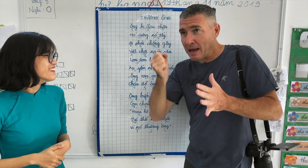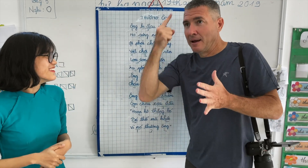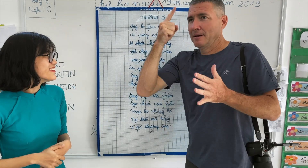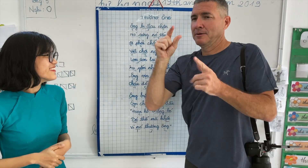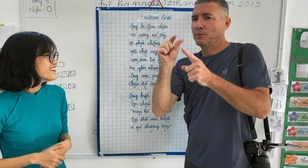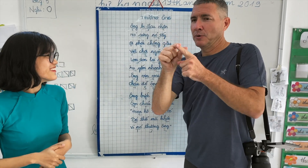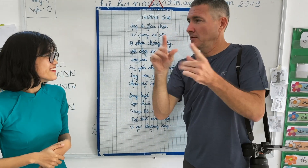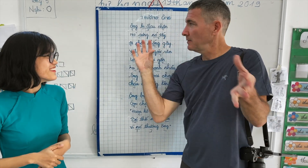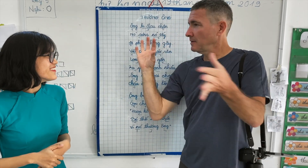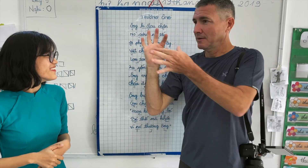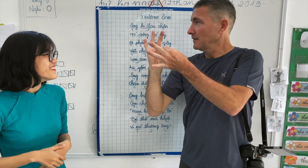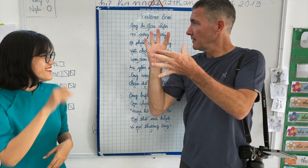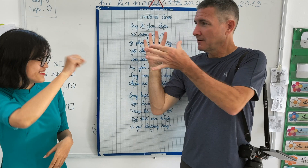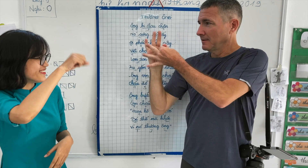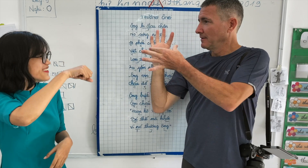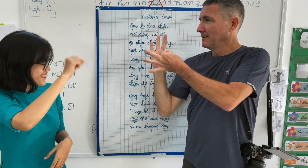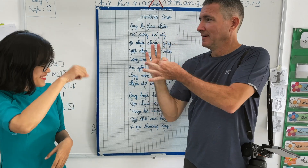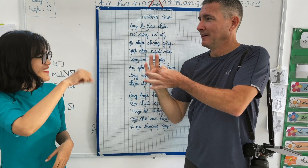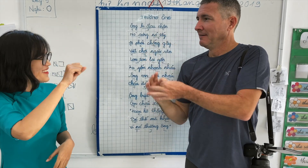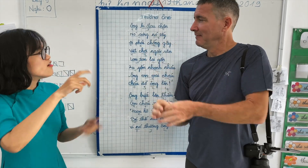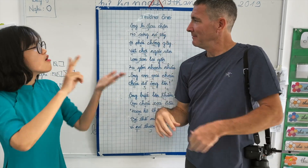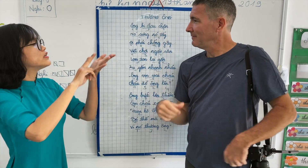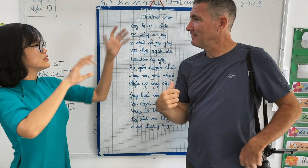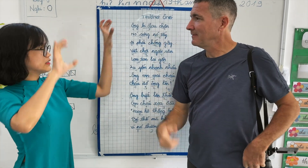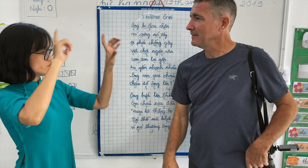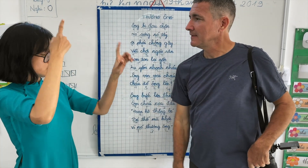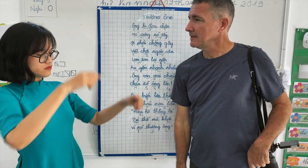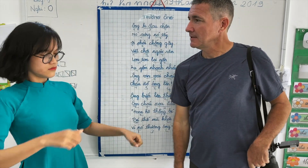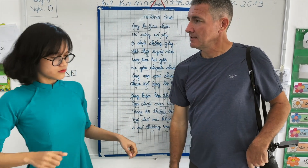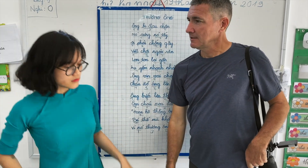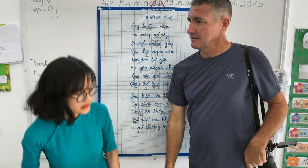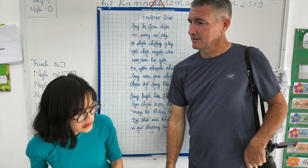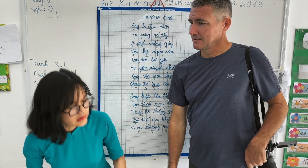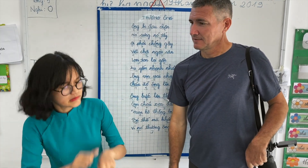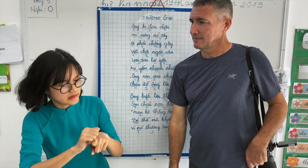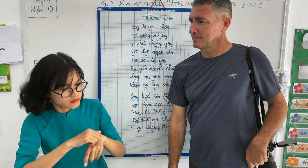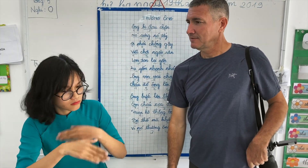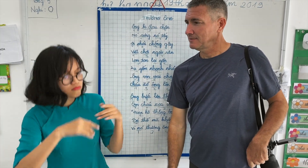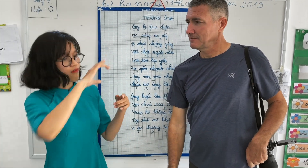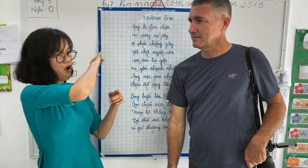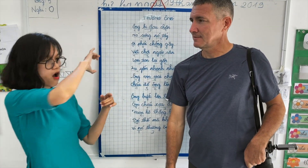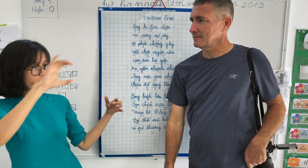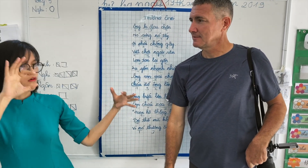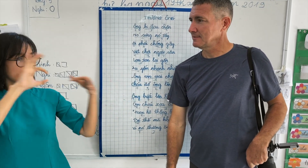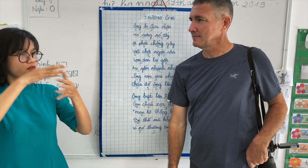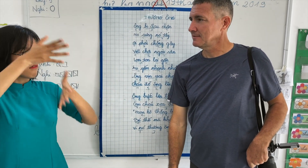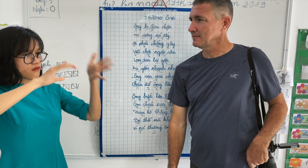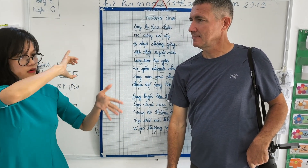Yes! Signs help them make connections and understand the words of another language. Yes! We practice signs first, then connect them to words.